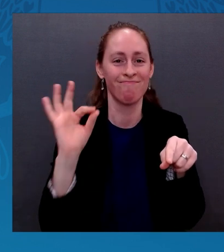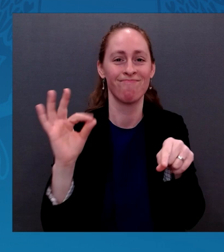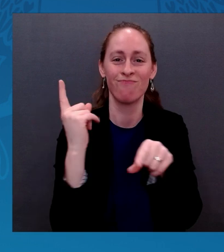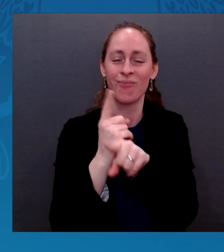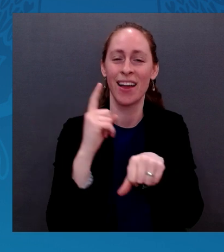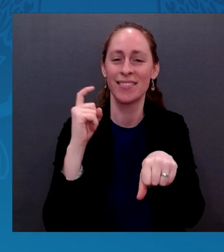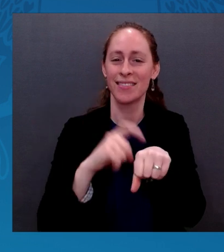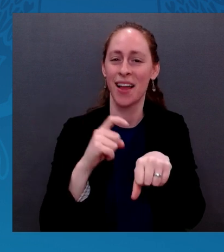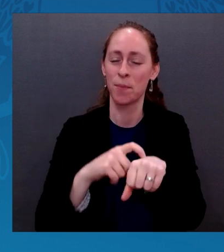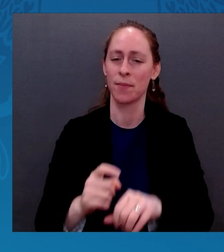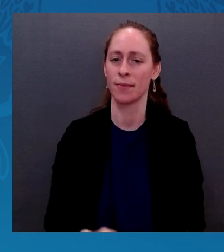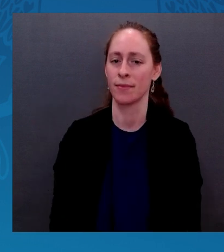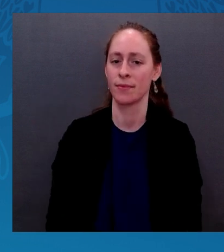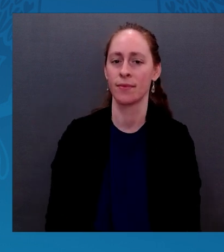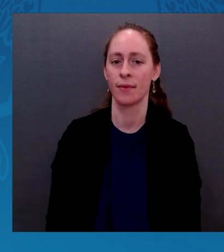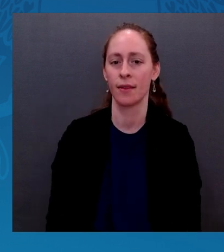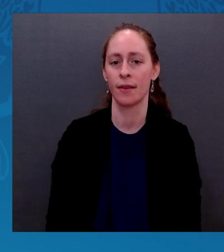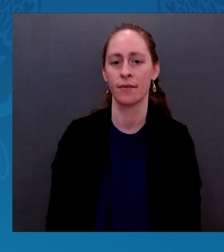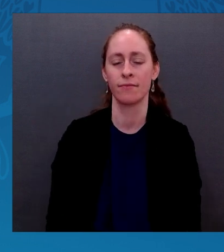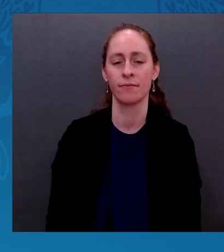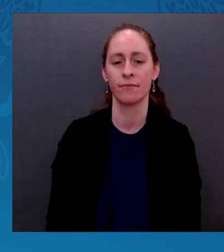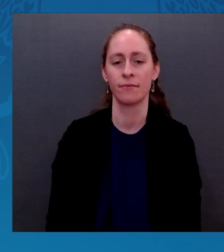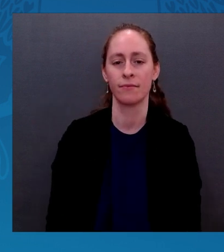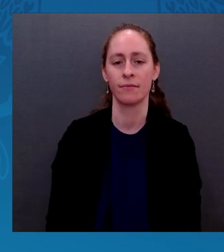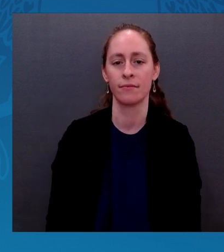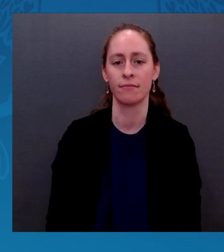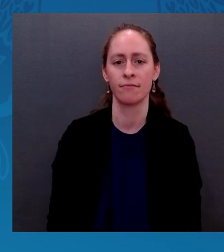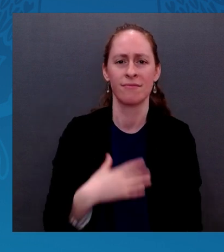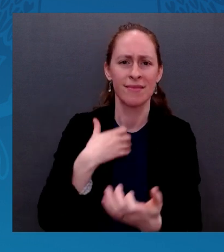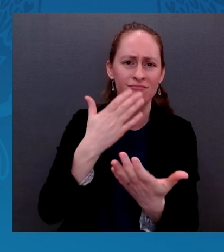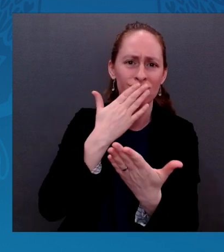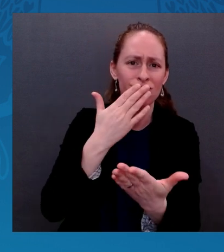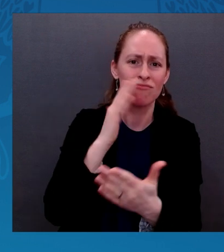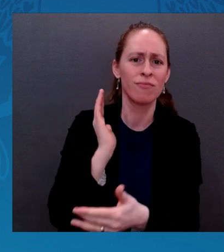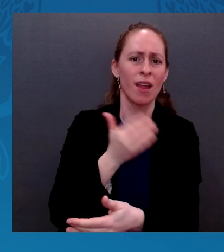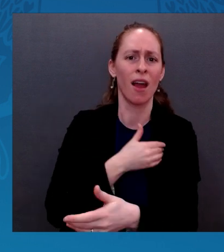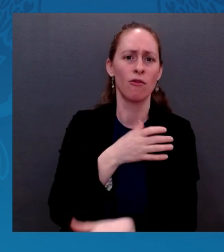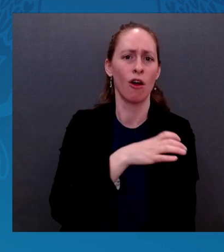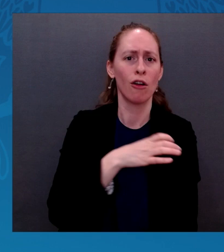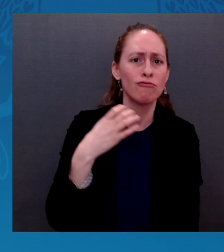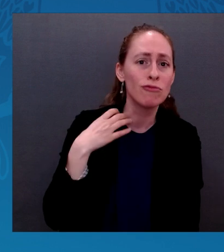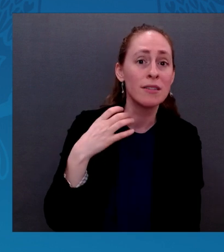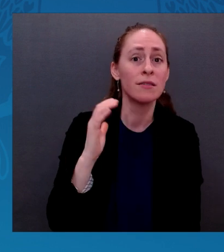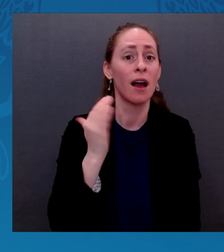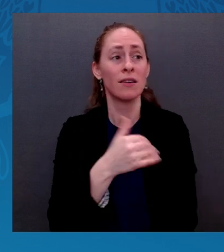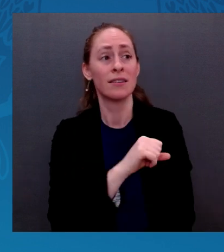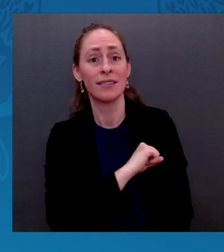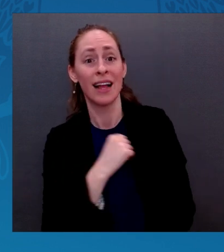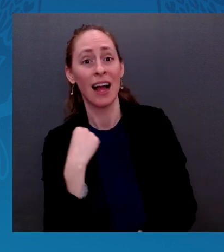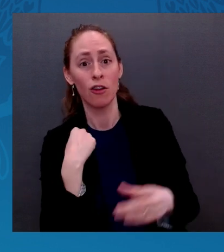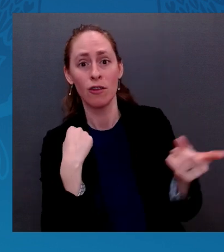Both of our great senators are here Senator Bob Menendez, Senator Cory Booker, two outstanding members of the House of Chairman